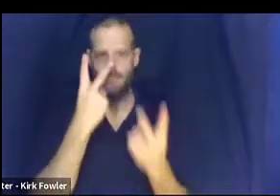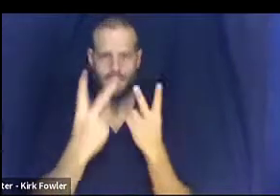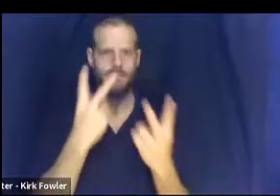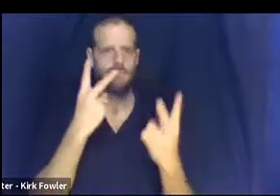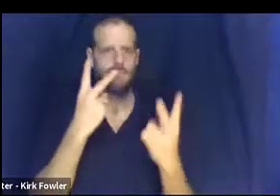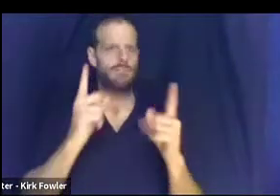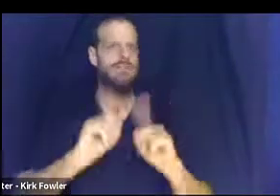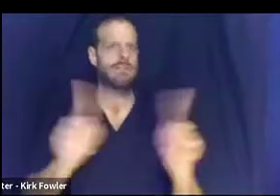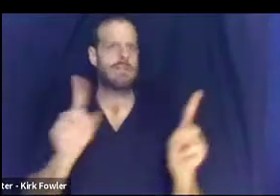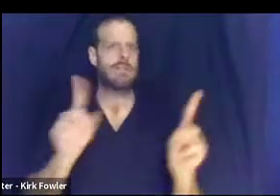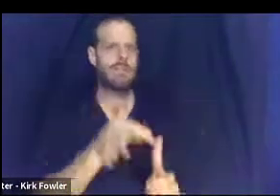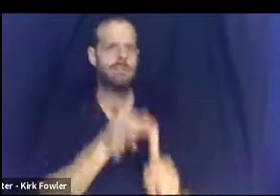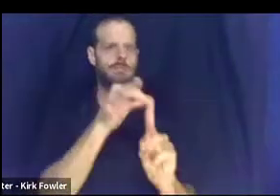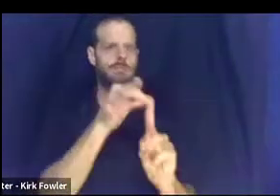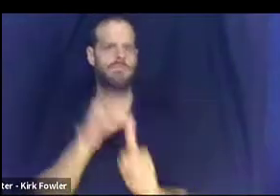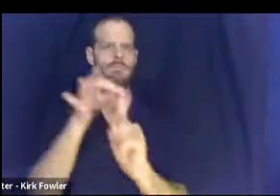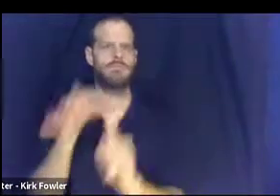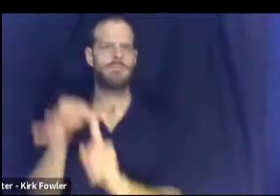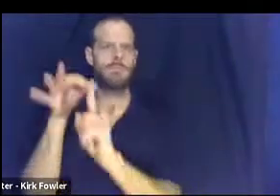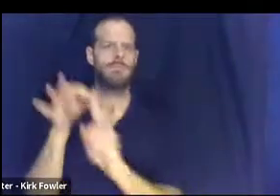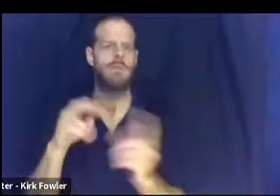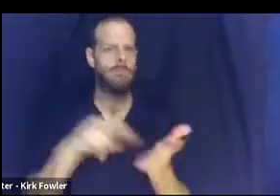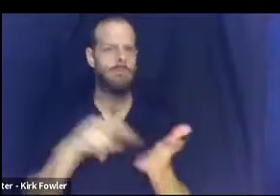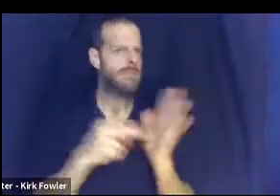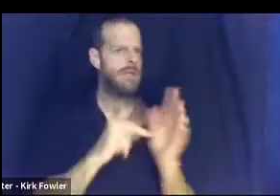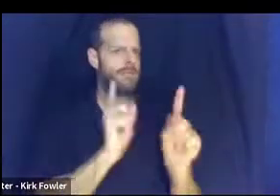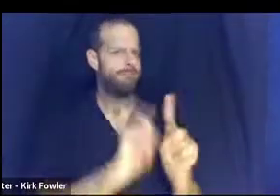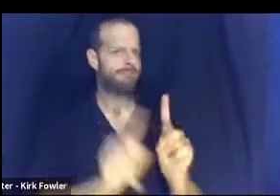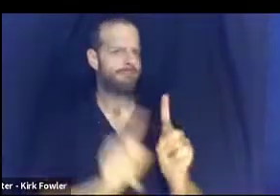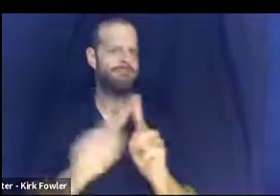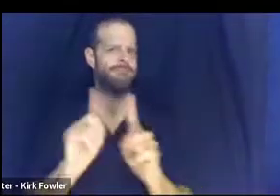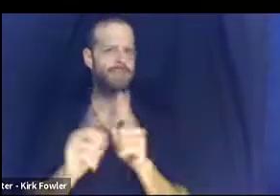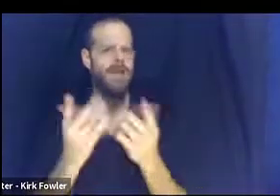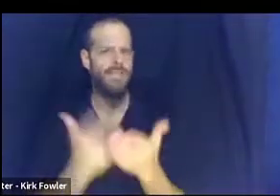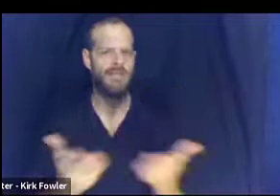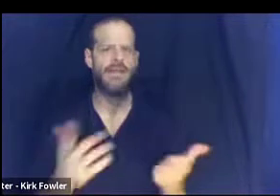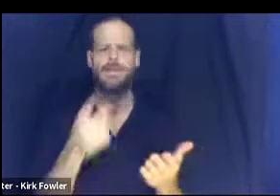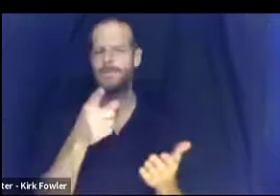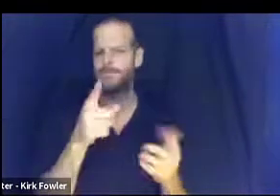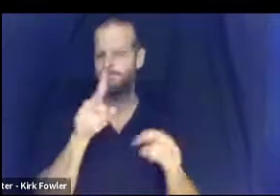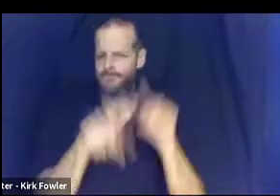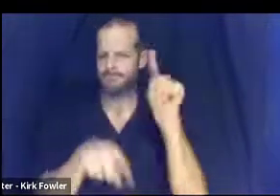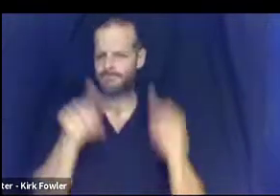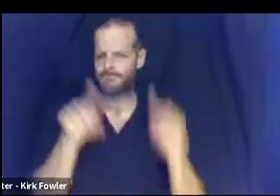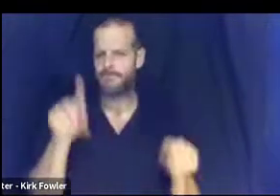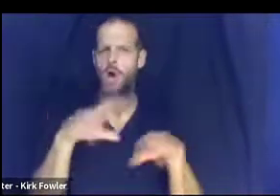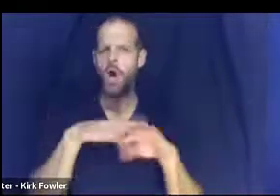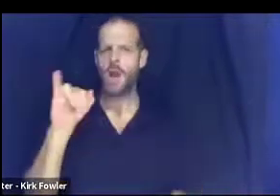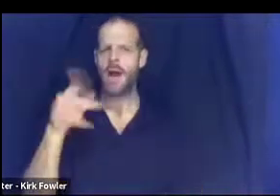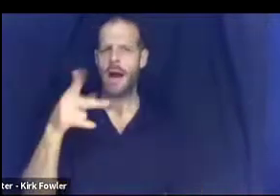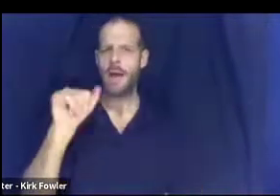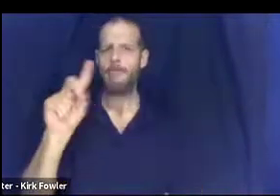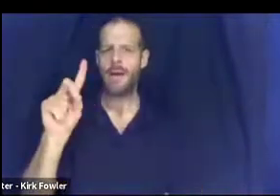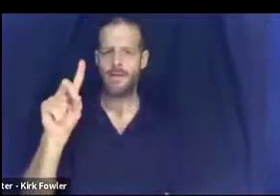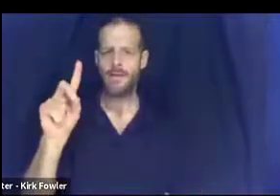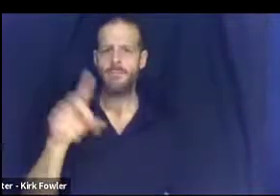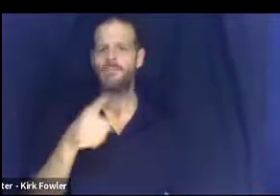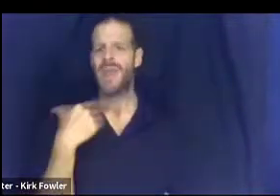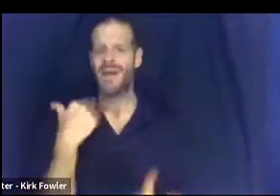that mean very distinct things, right? And this is a communication array on an iPad, right? And you have some cells that are masked,